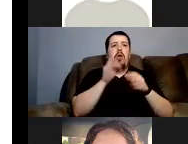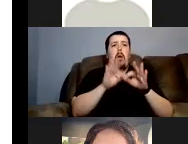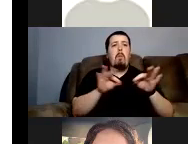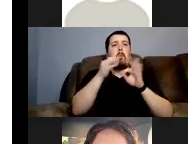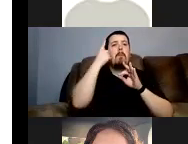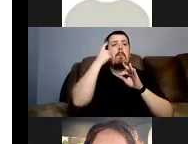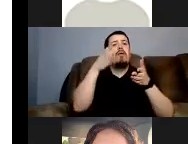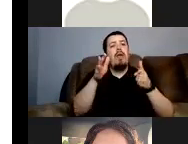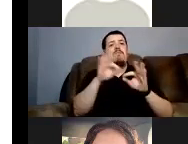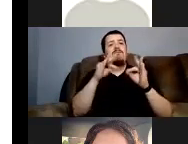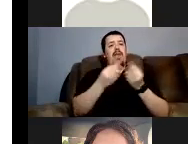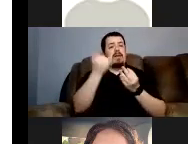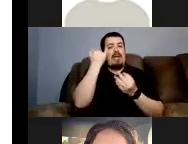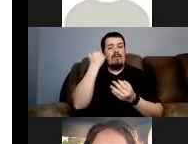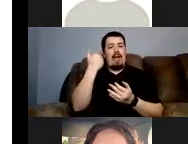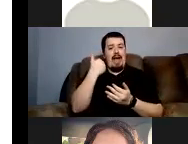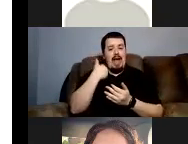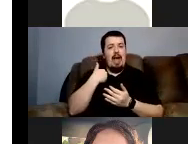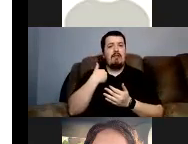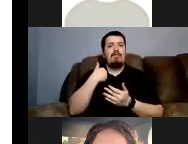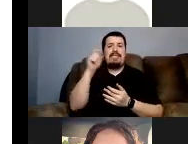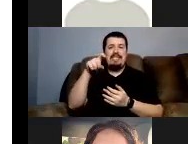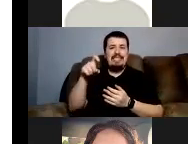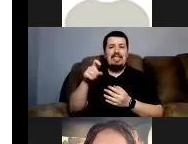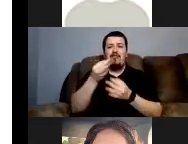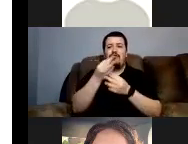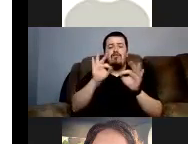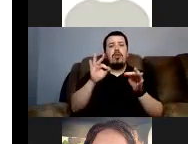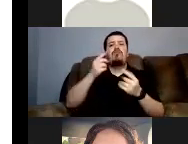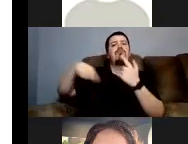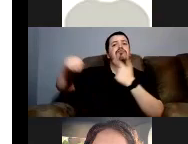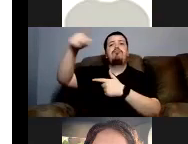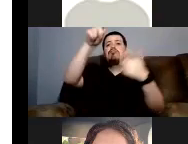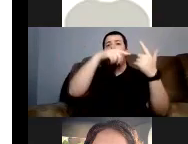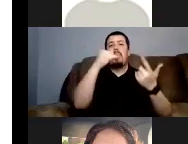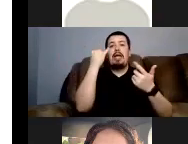families who may have this need the freedom to go about town. So if you were to go to the mall